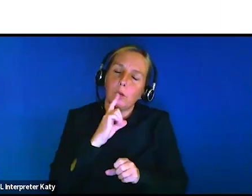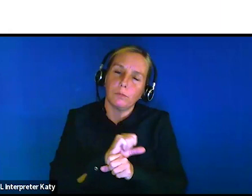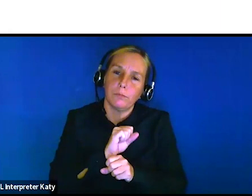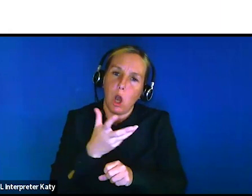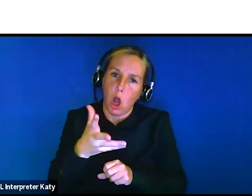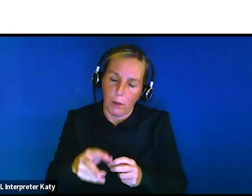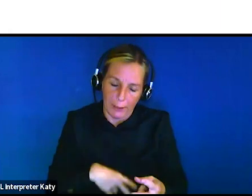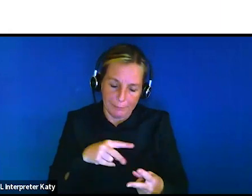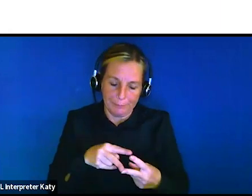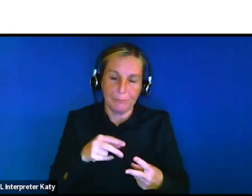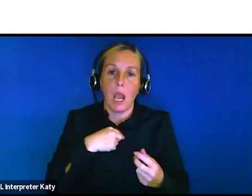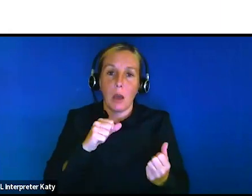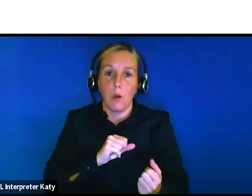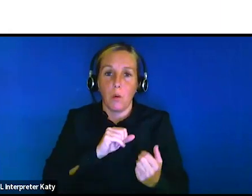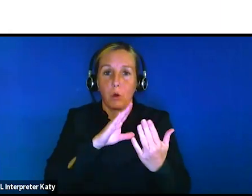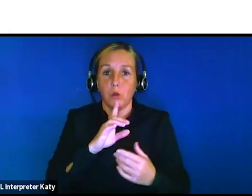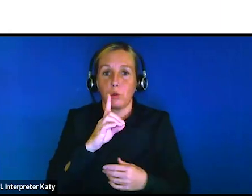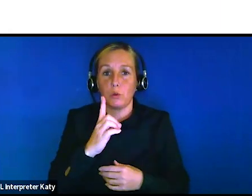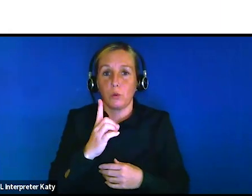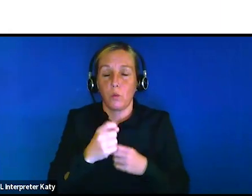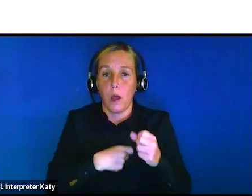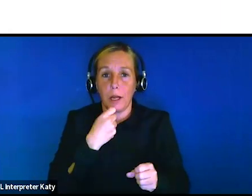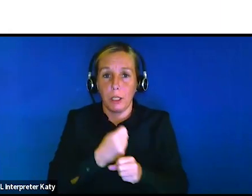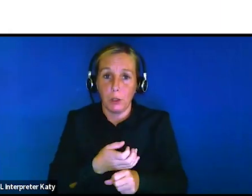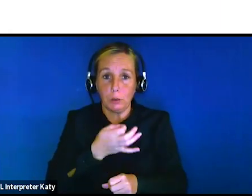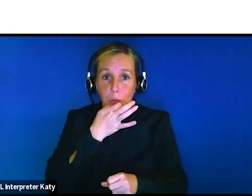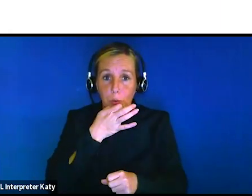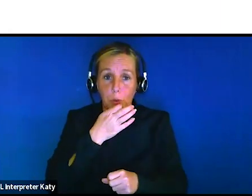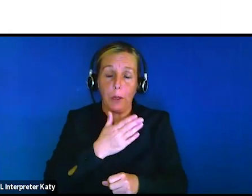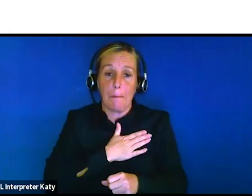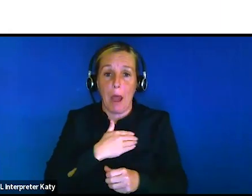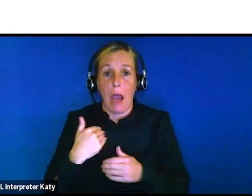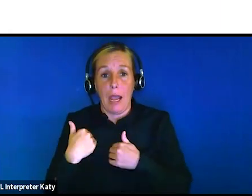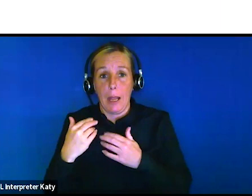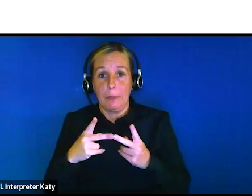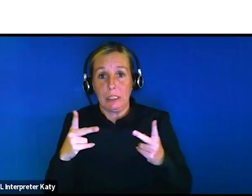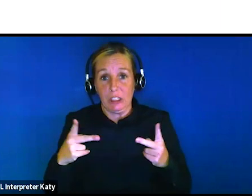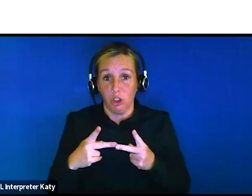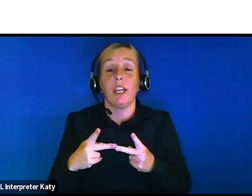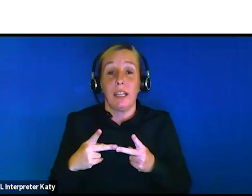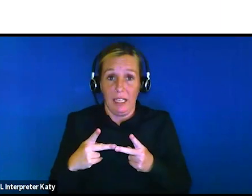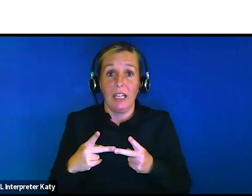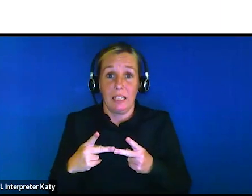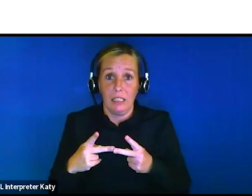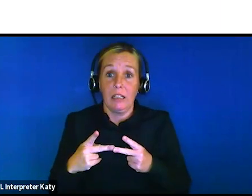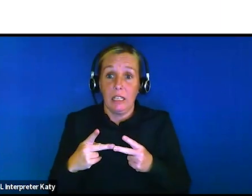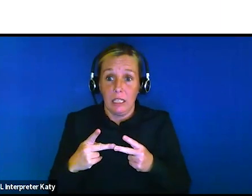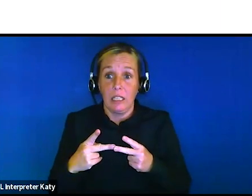I'm approaching my one year anniversary here in this role and have learned quite a bit over the last